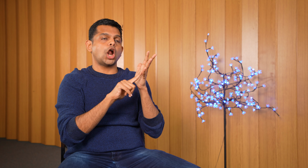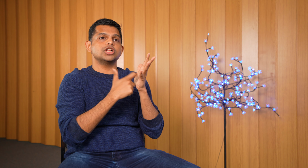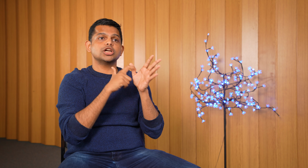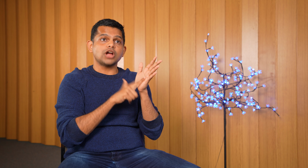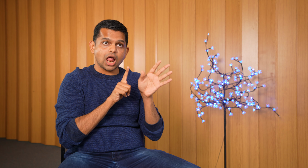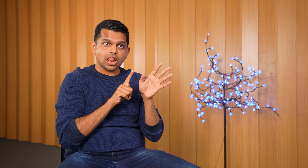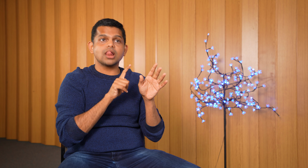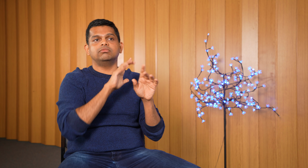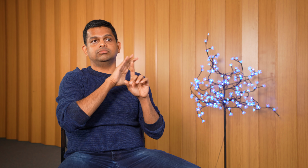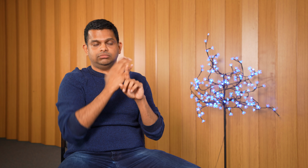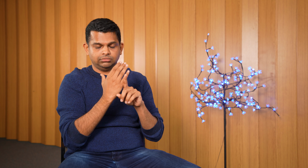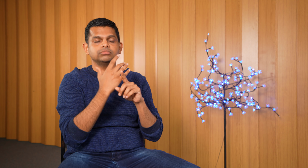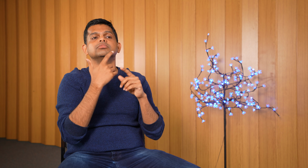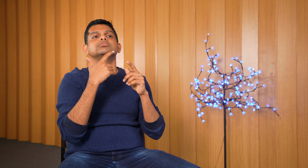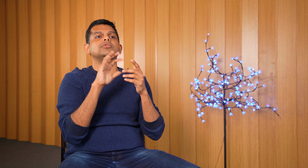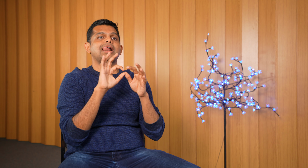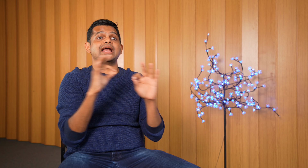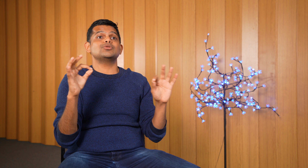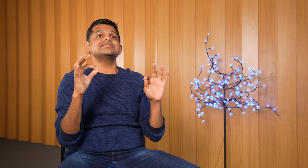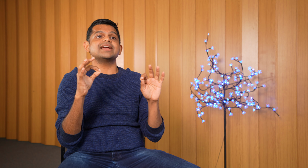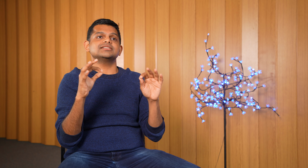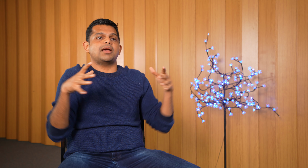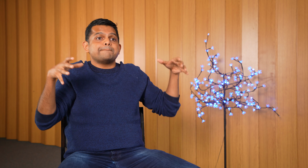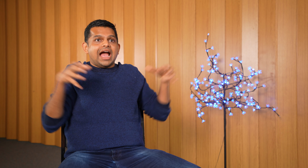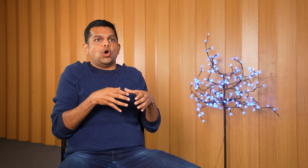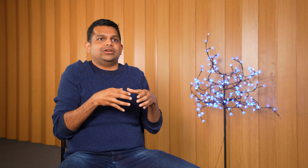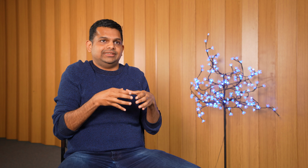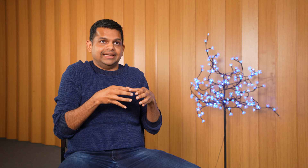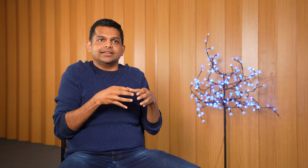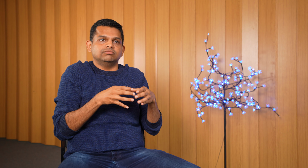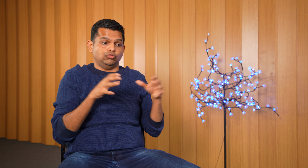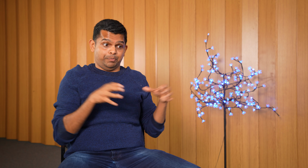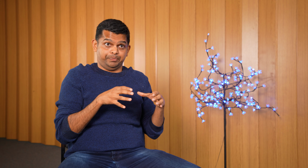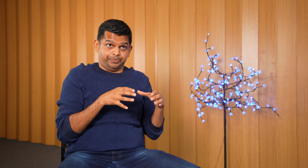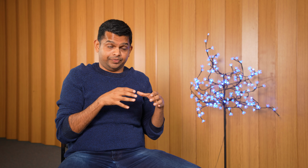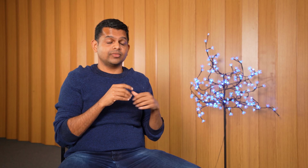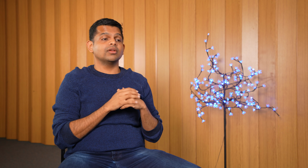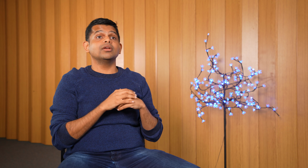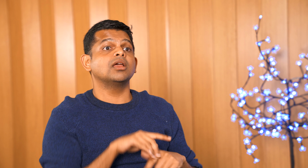to be a cultural and linguistic minority group, a member of that group.